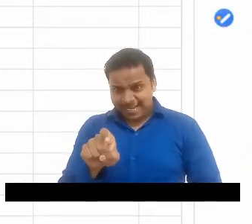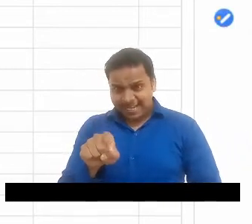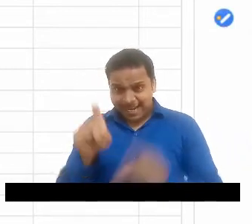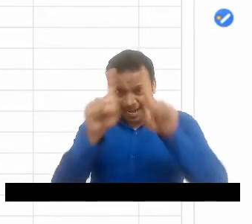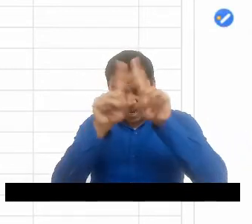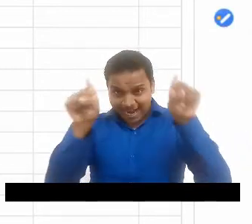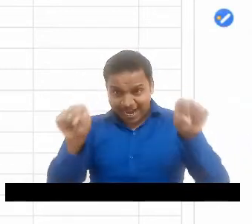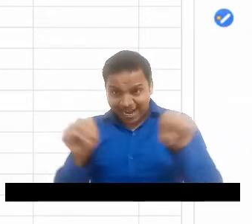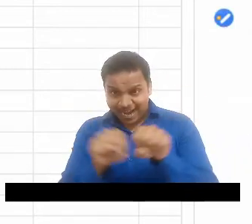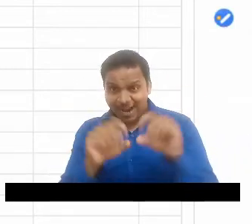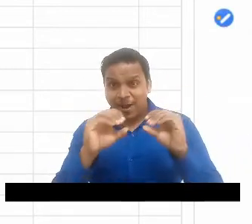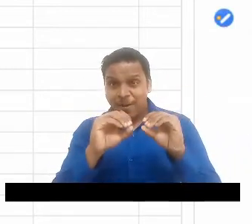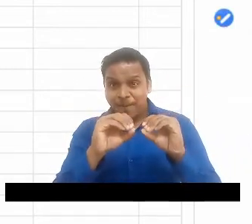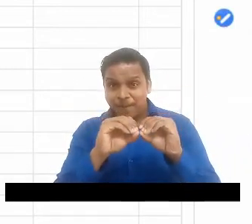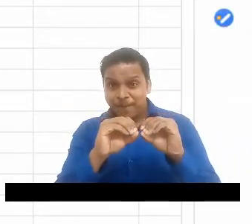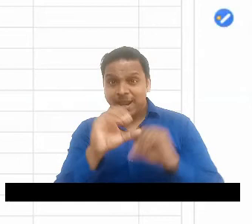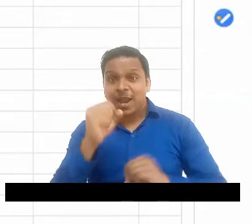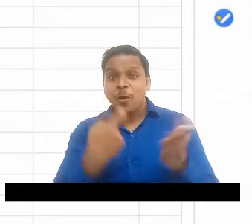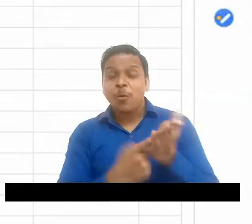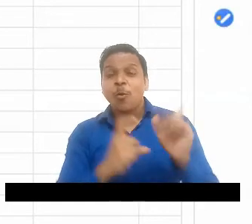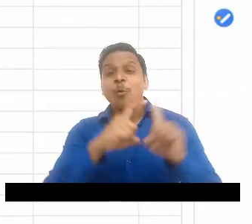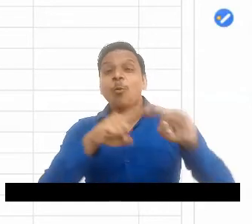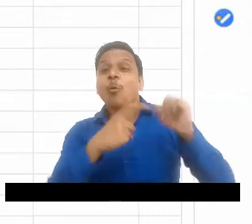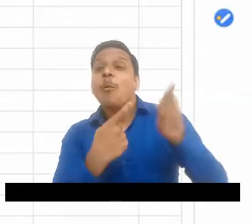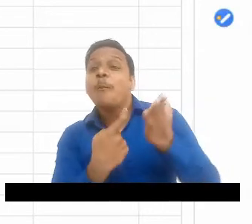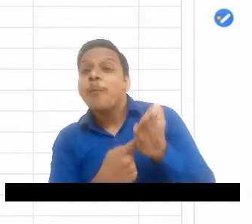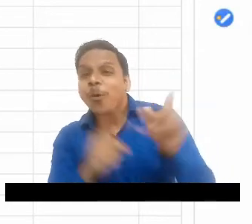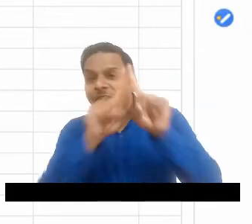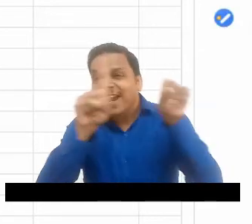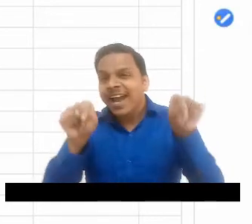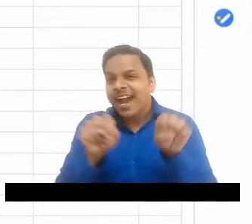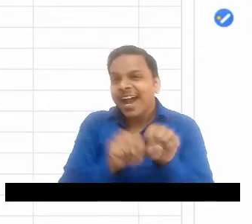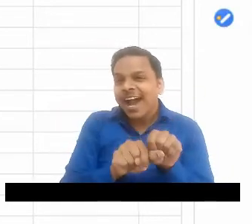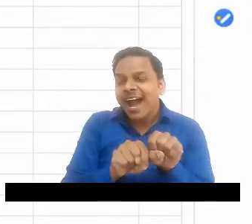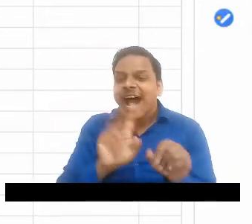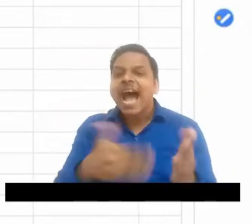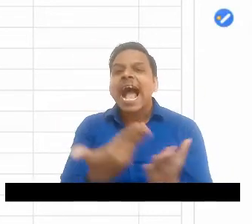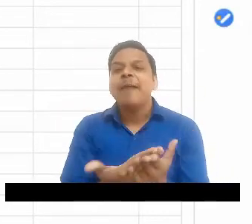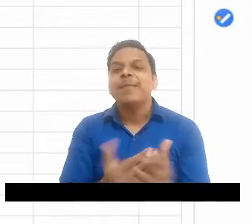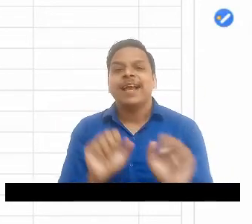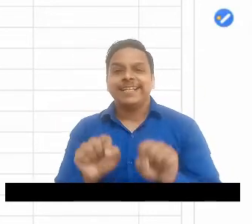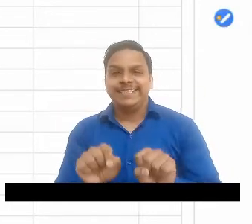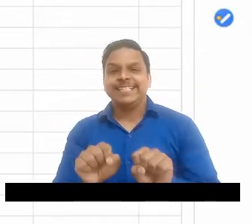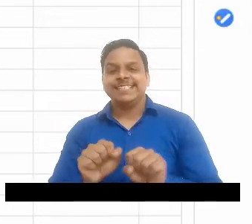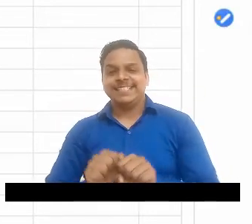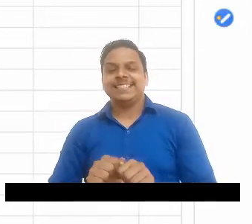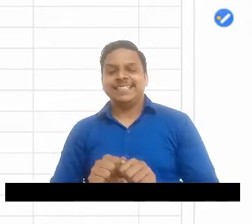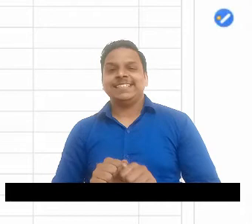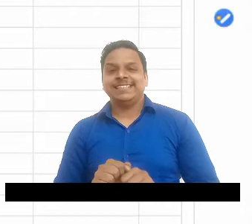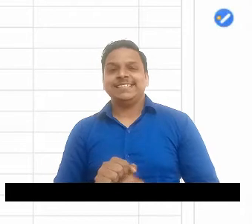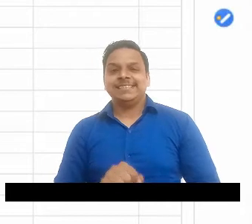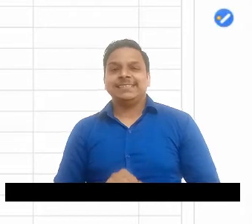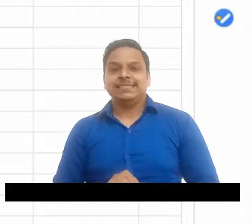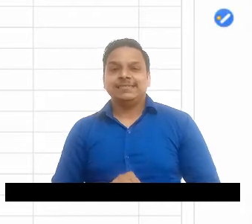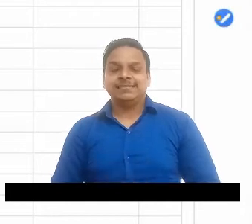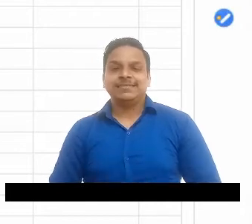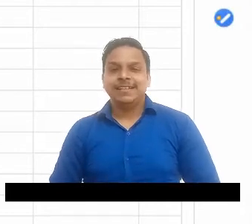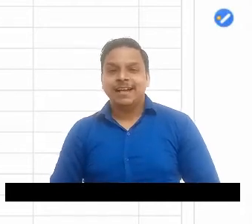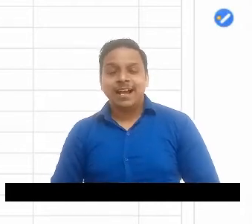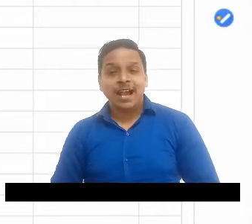select this entire data and click on to the Borders and you can give the borders. If you